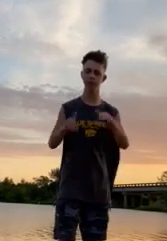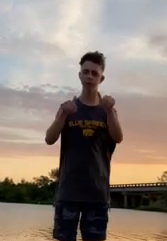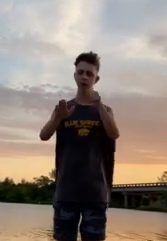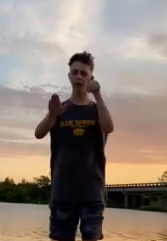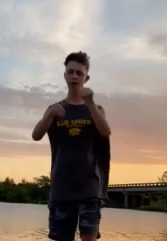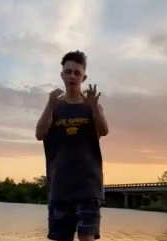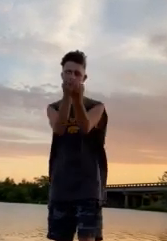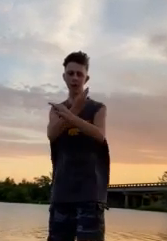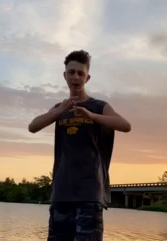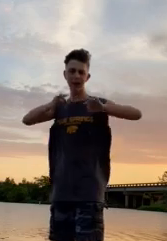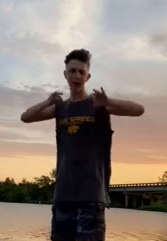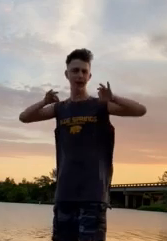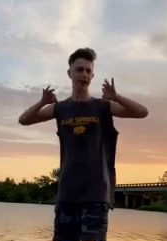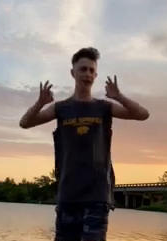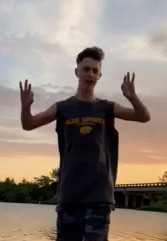I'm walking free